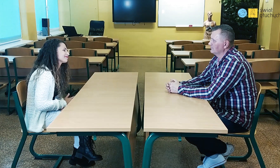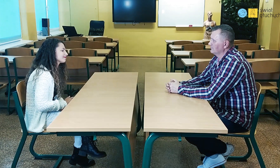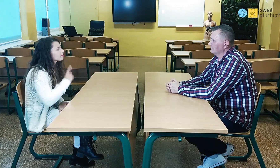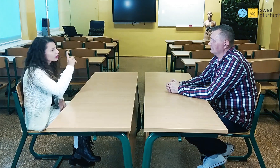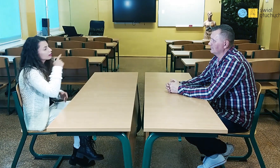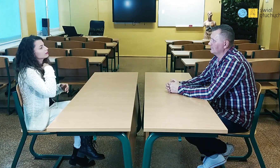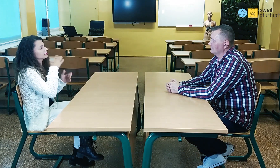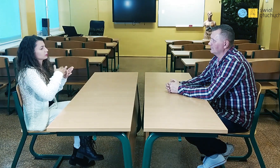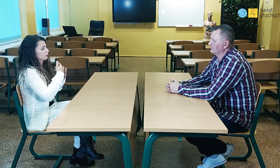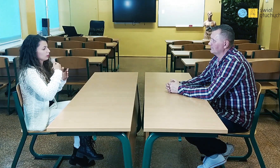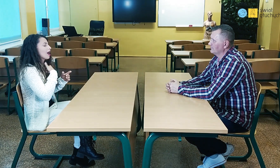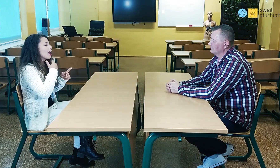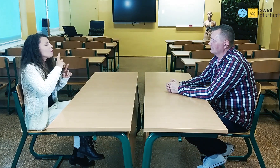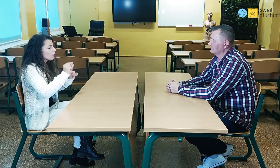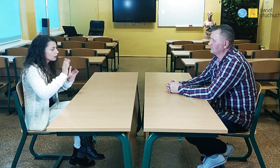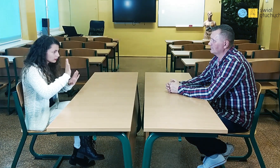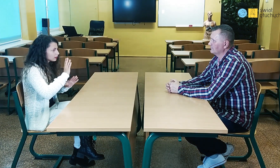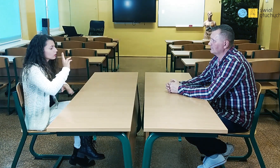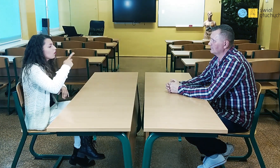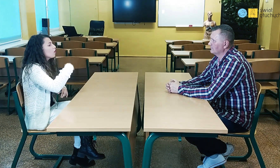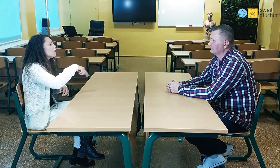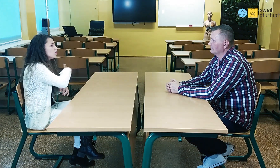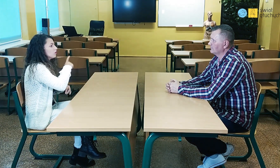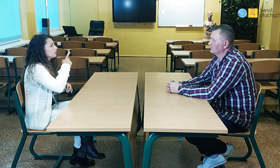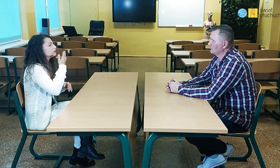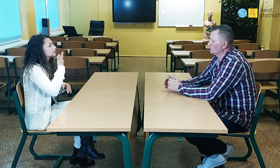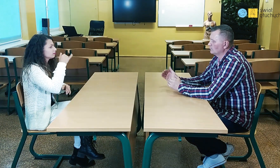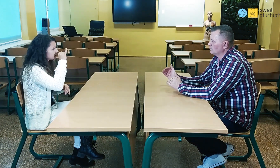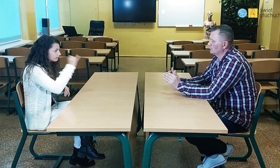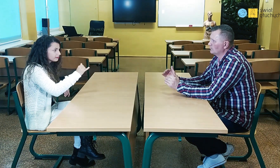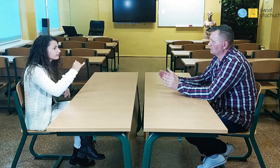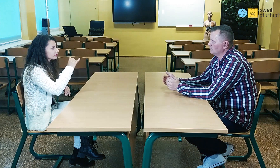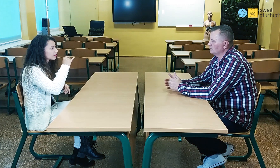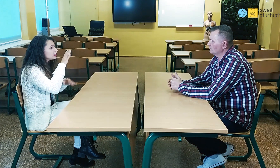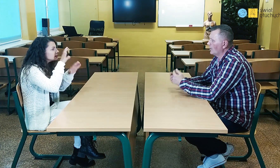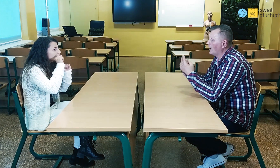I'm lucky with that, but there are people who can't speak at all.